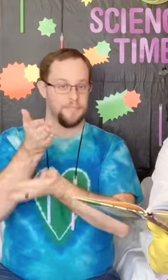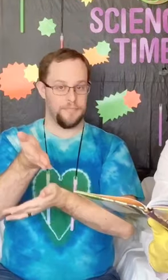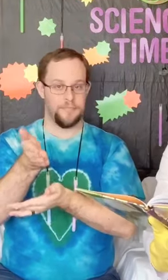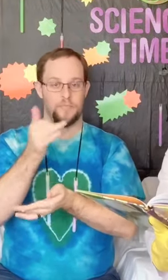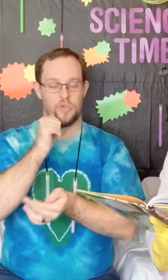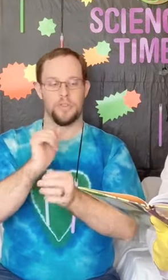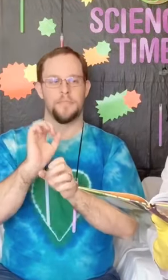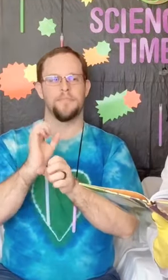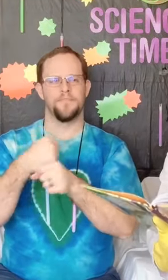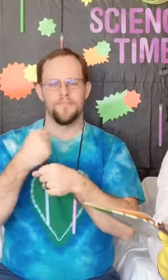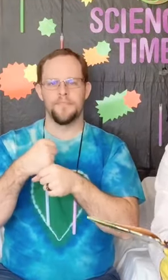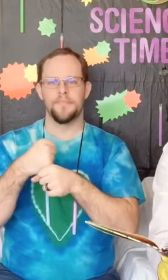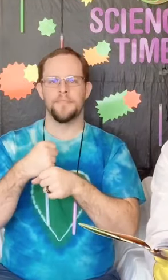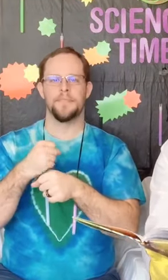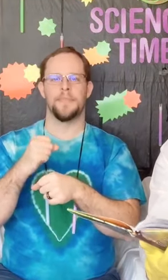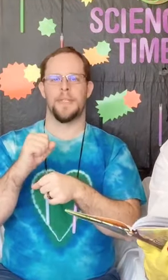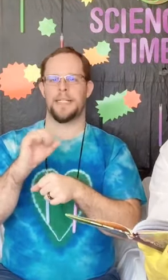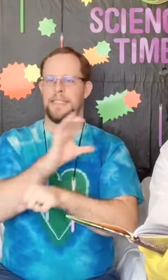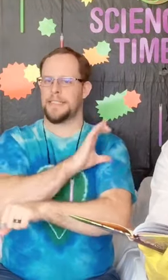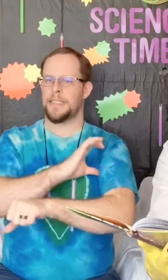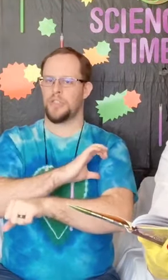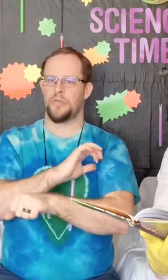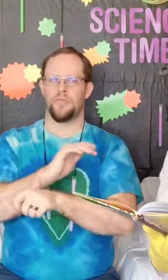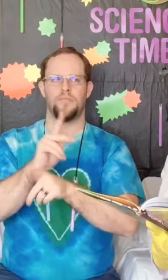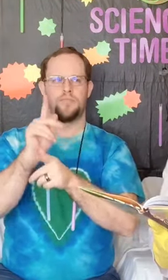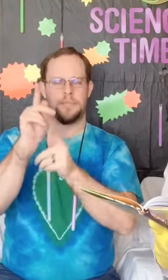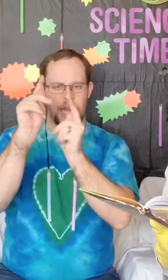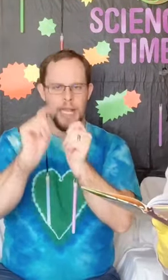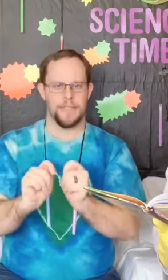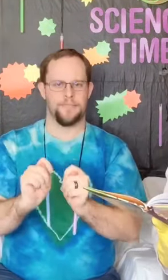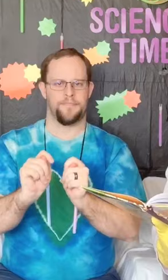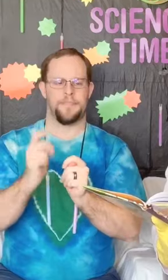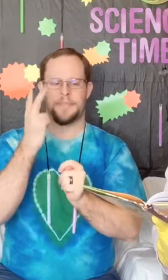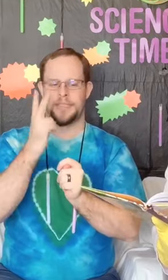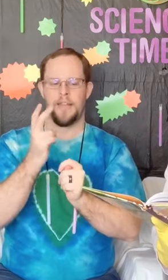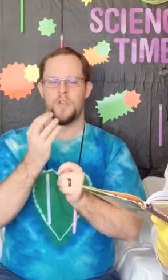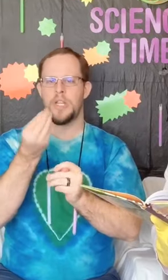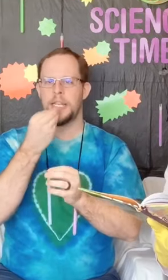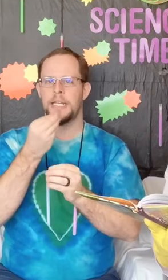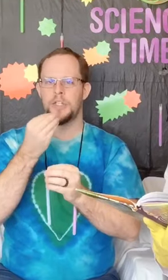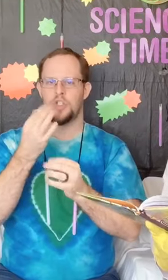She conducted a clinical trial to see if eating cured carrots could